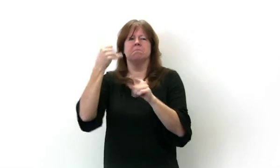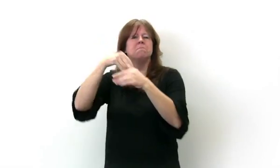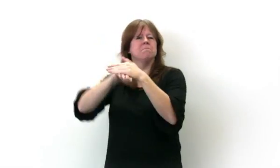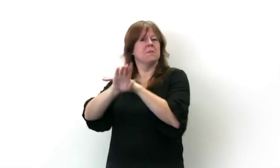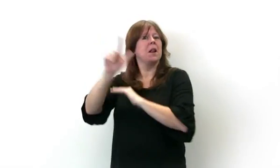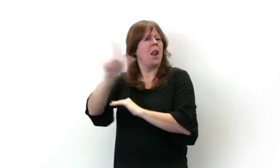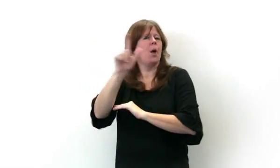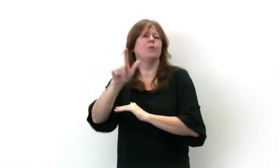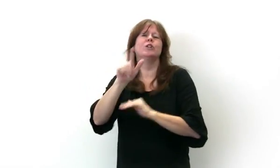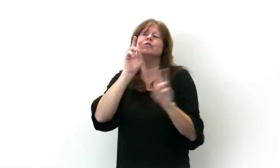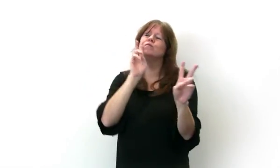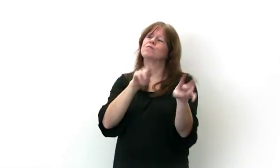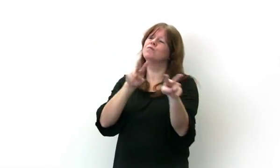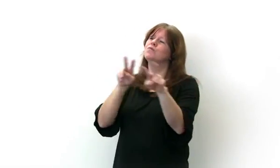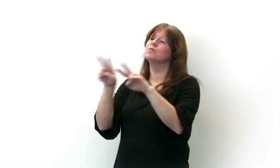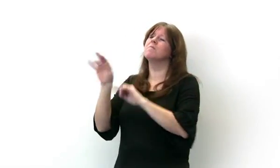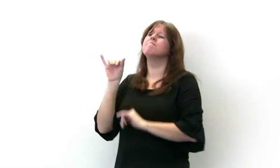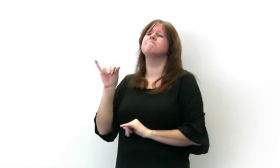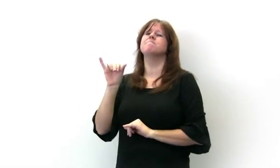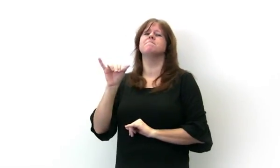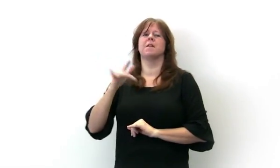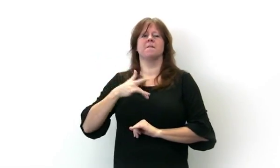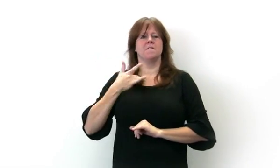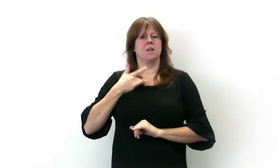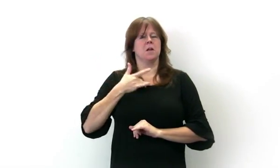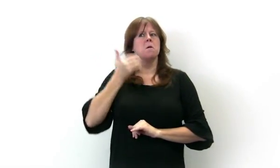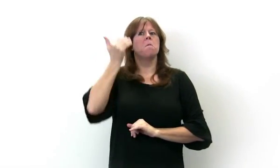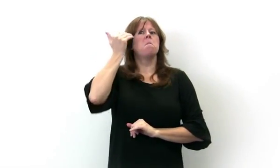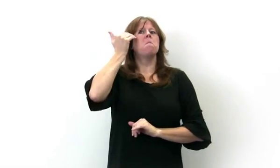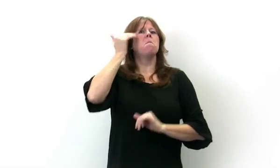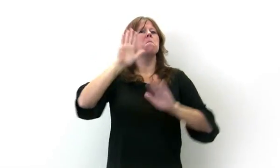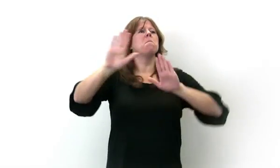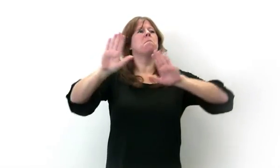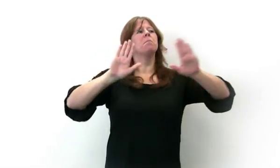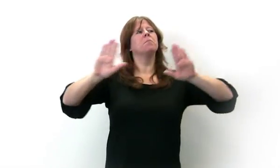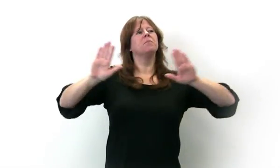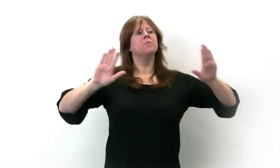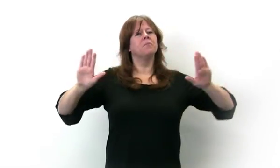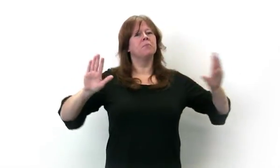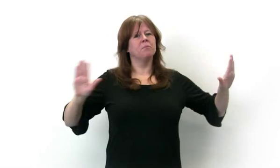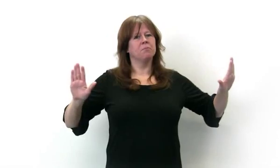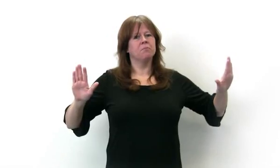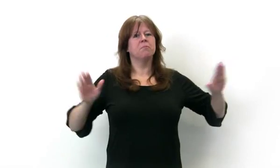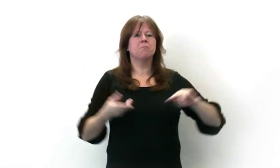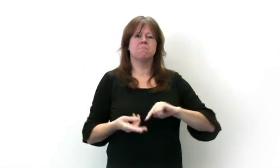It is the same idea with the library, you can go in and browse without a specific goal in mind.